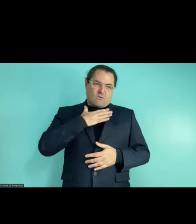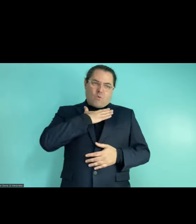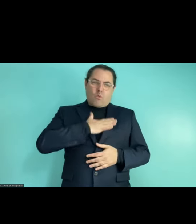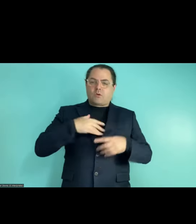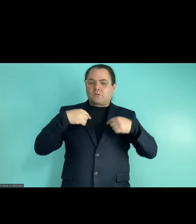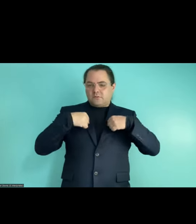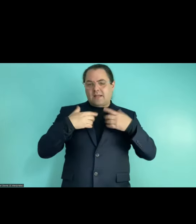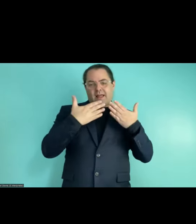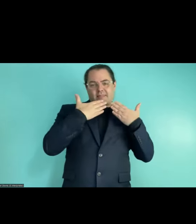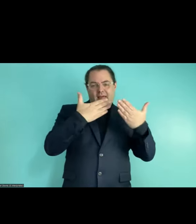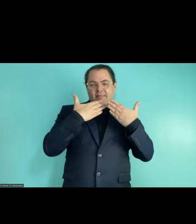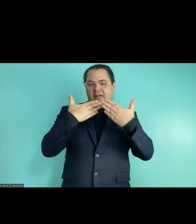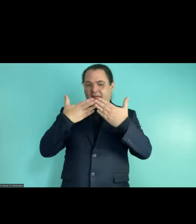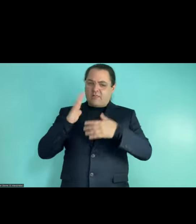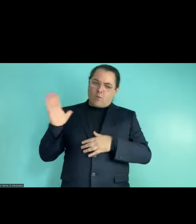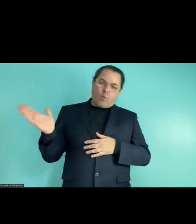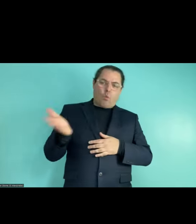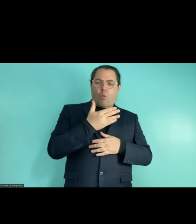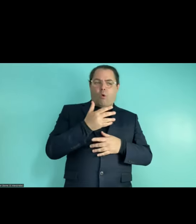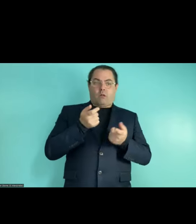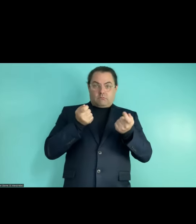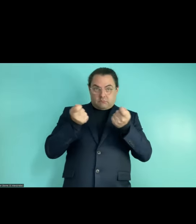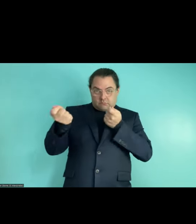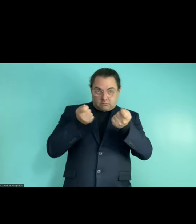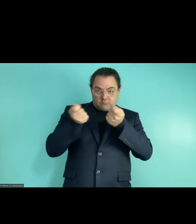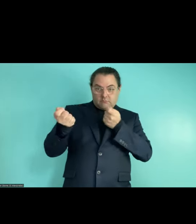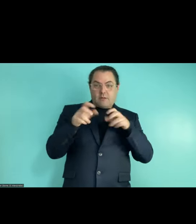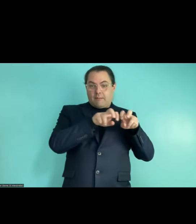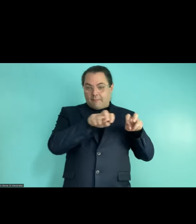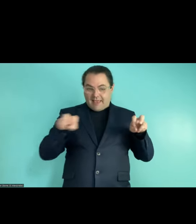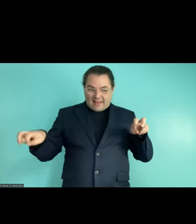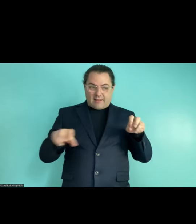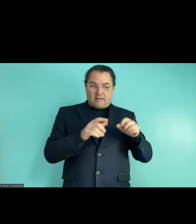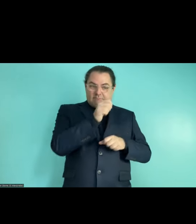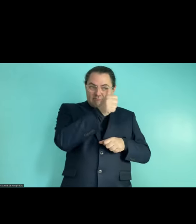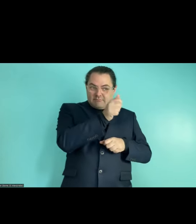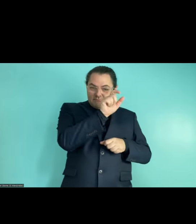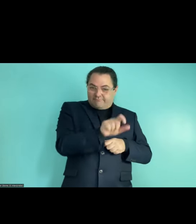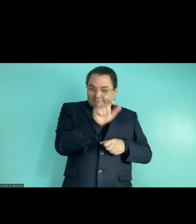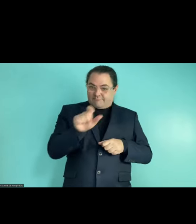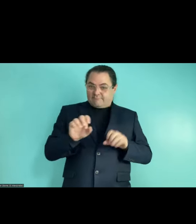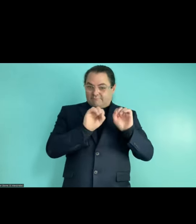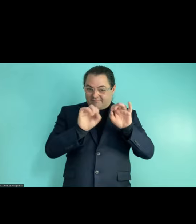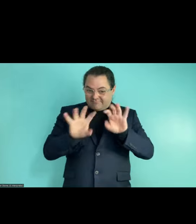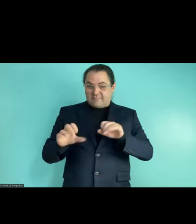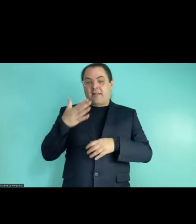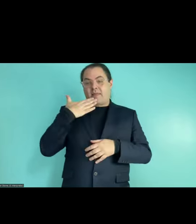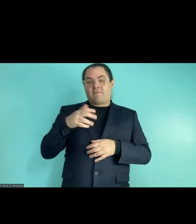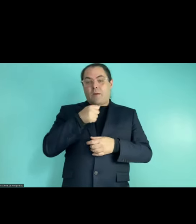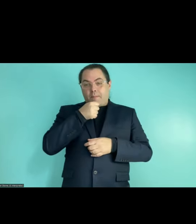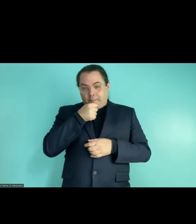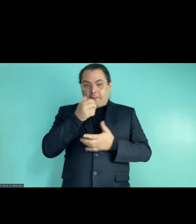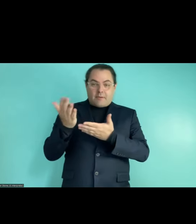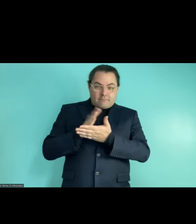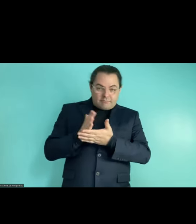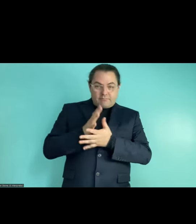everybody who moderated today, who spoke today, we interpreted today, we help organizing this.